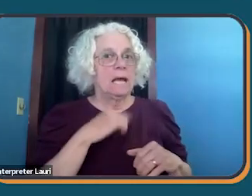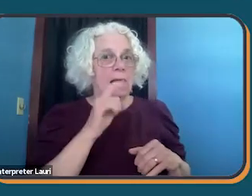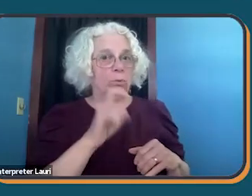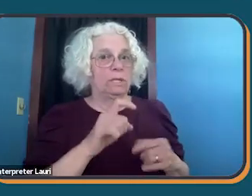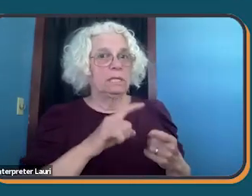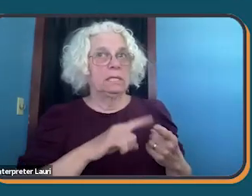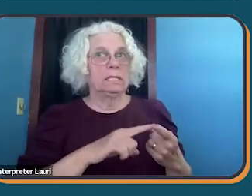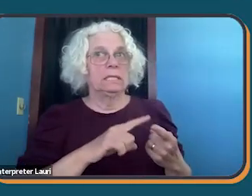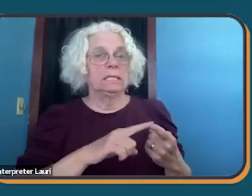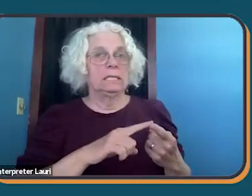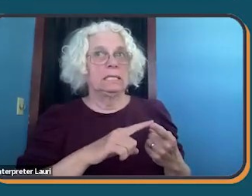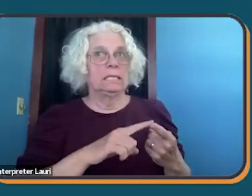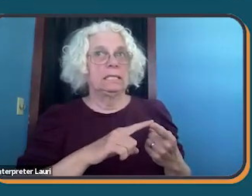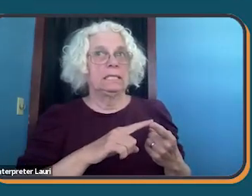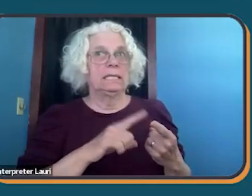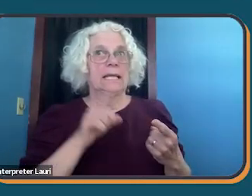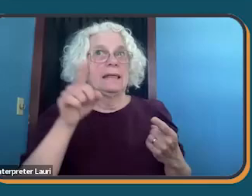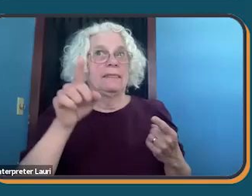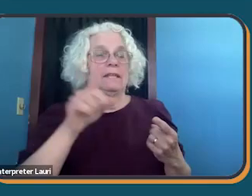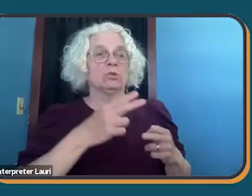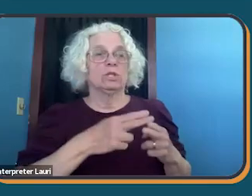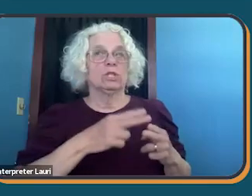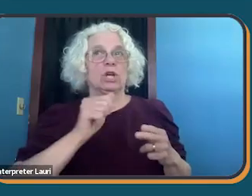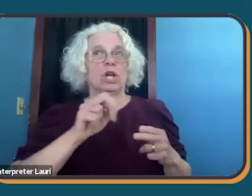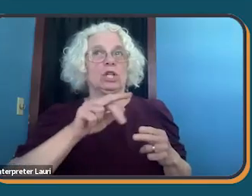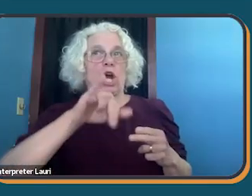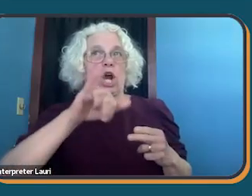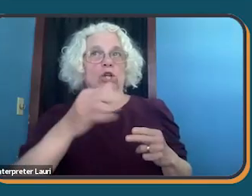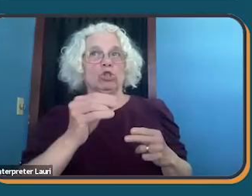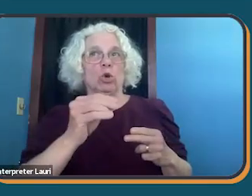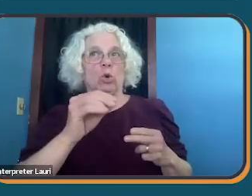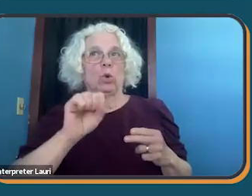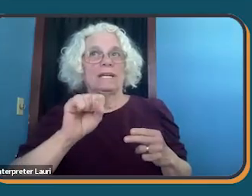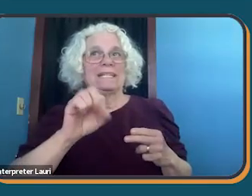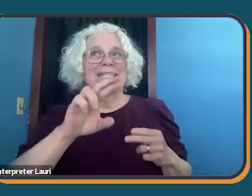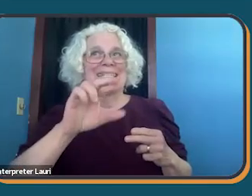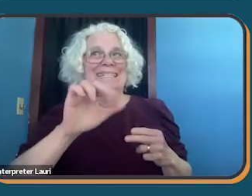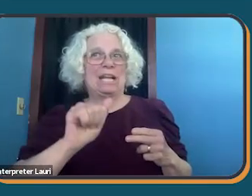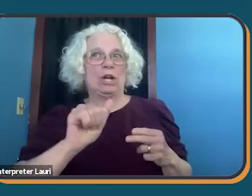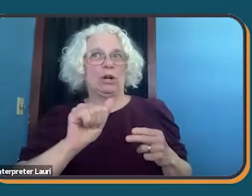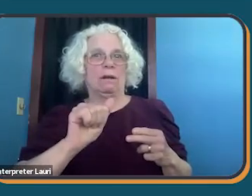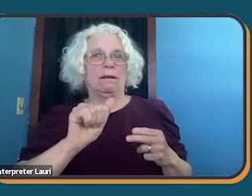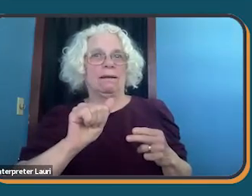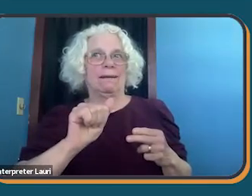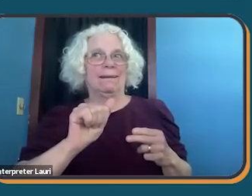I would need a height-adjustable examining table,